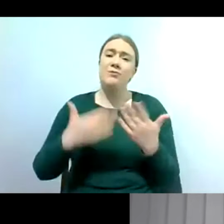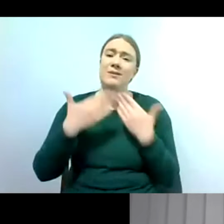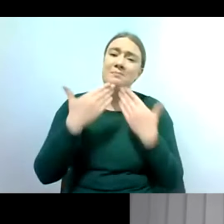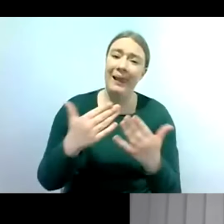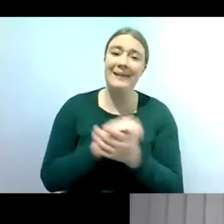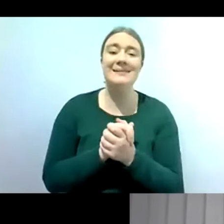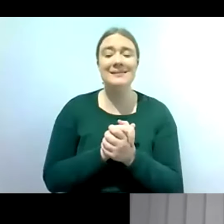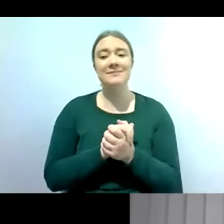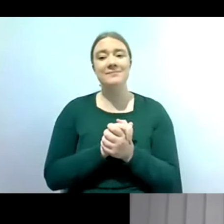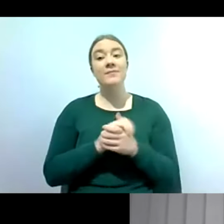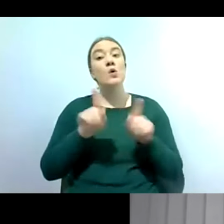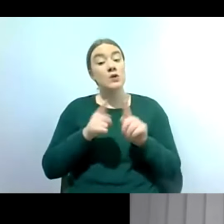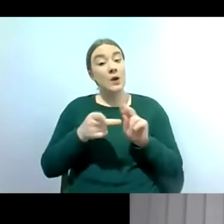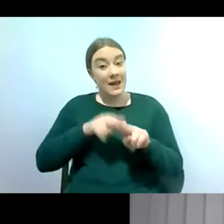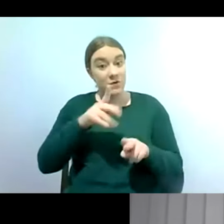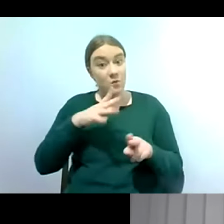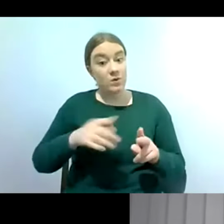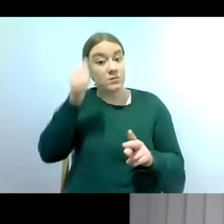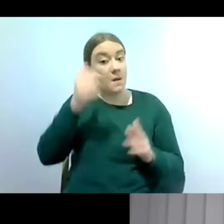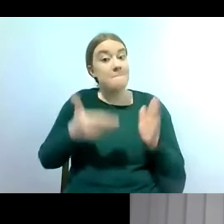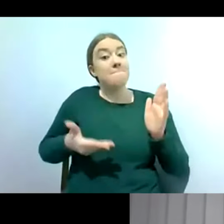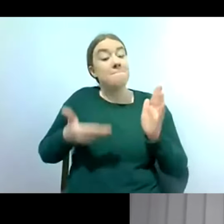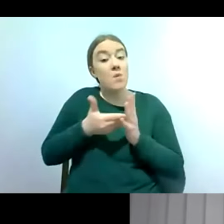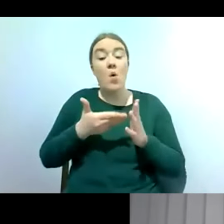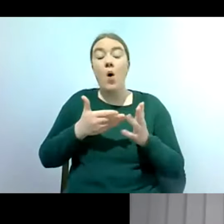and if you want to hear more about the unlocking the seven project